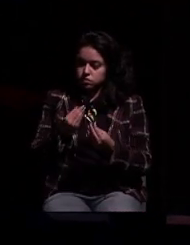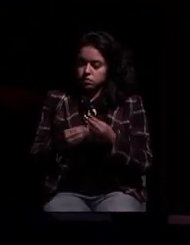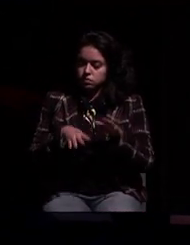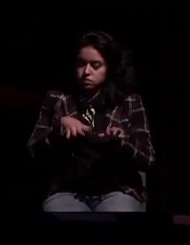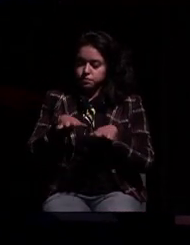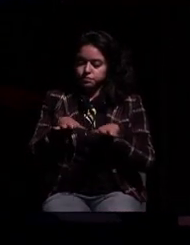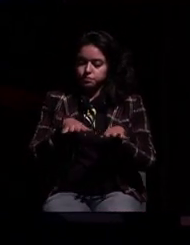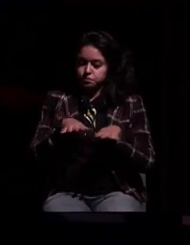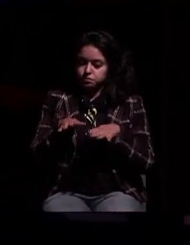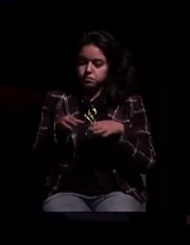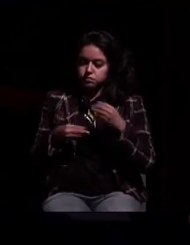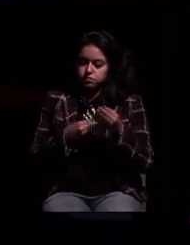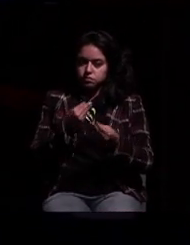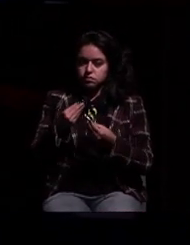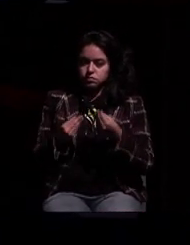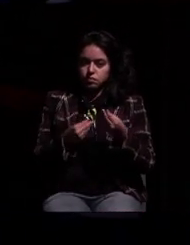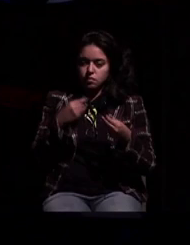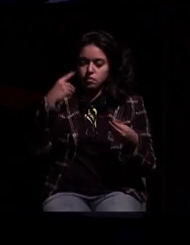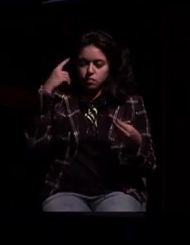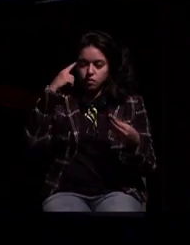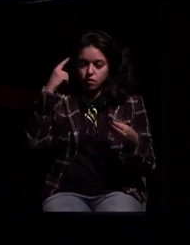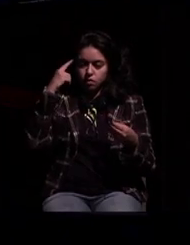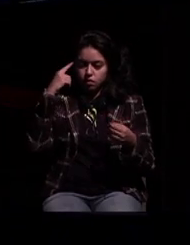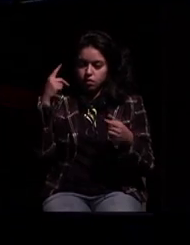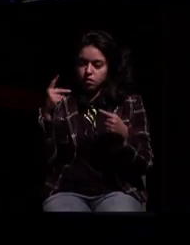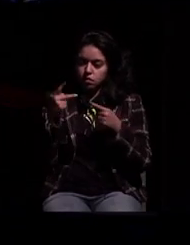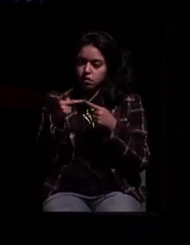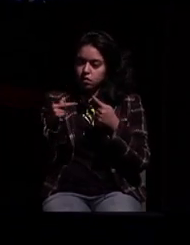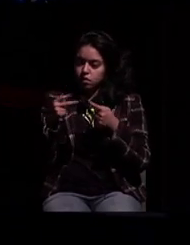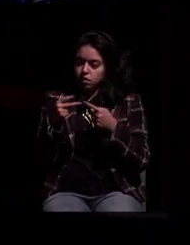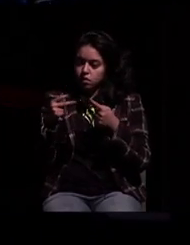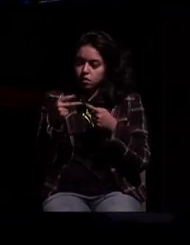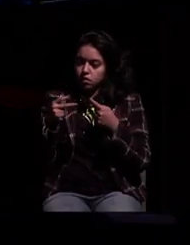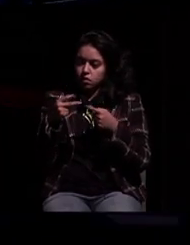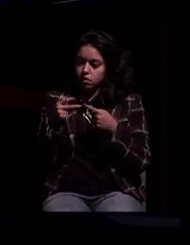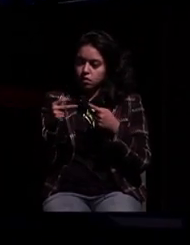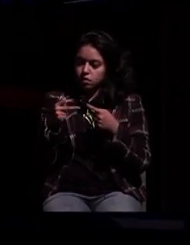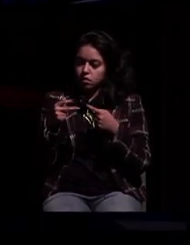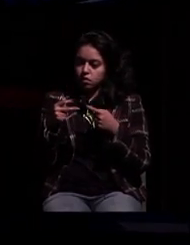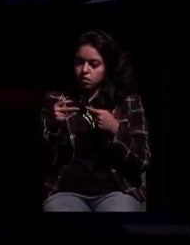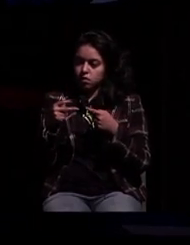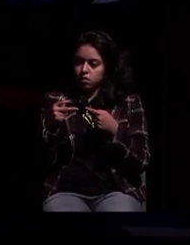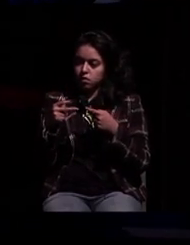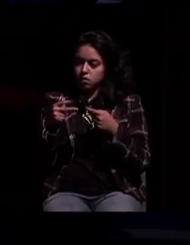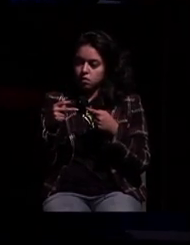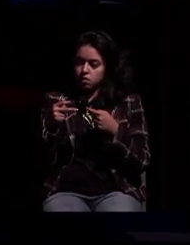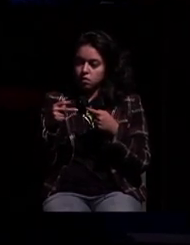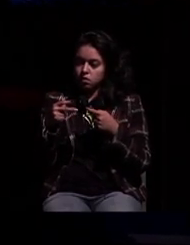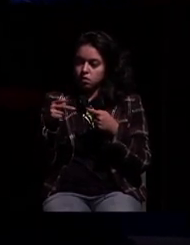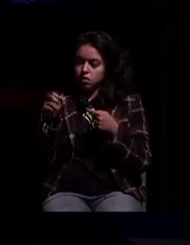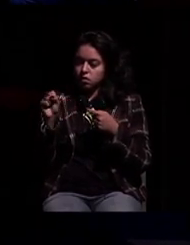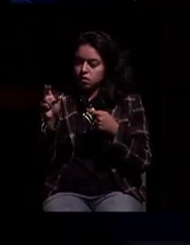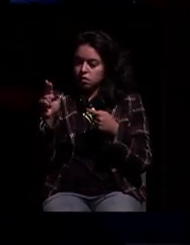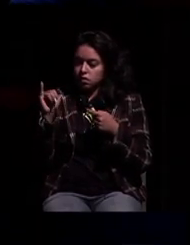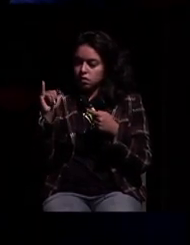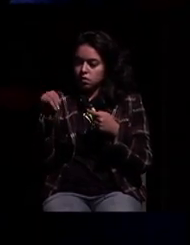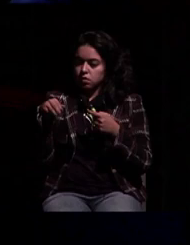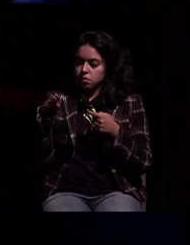and think mobility. I will also speak about the symbolic field also echoing the opening